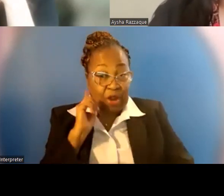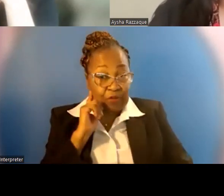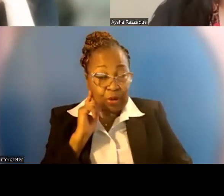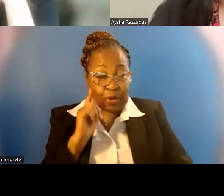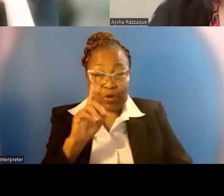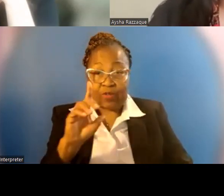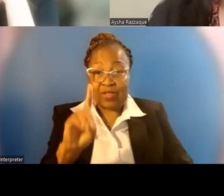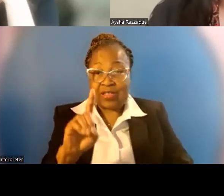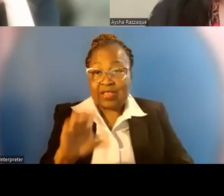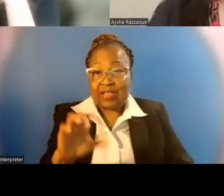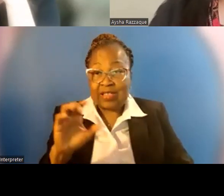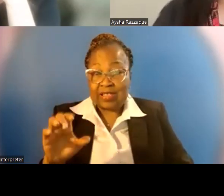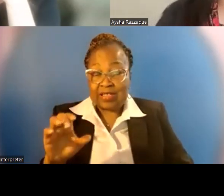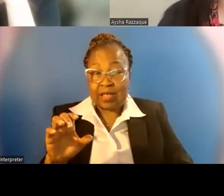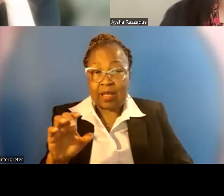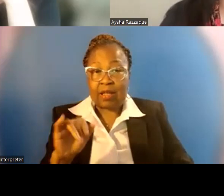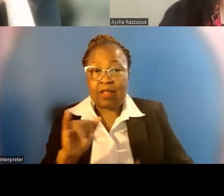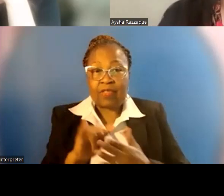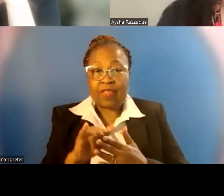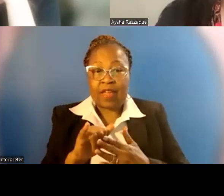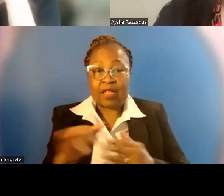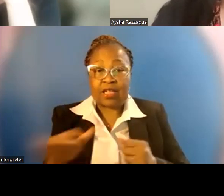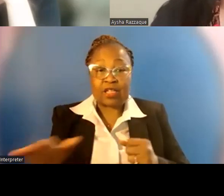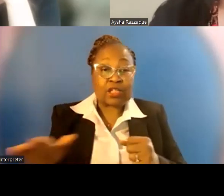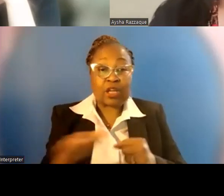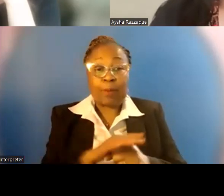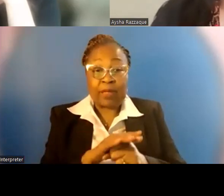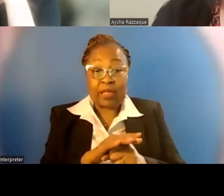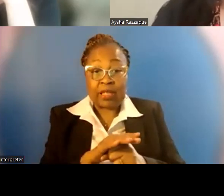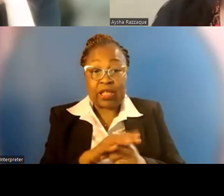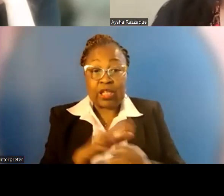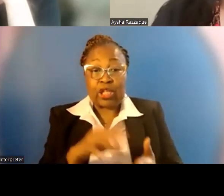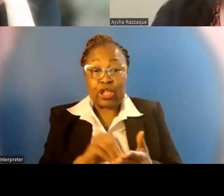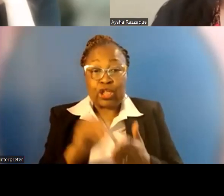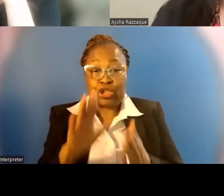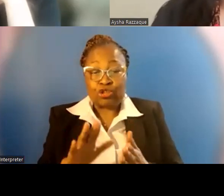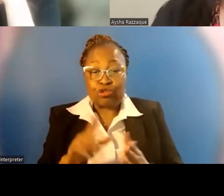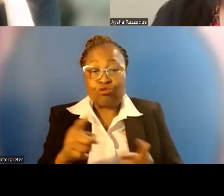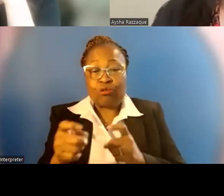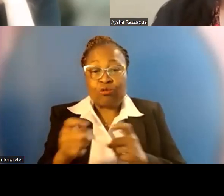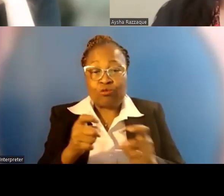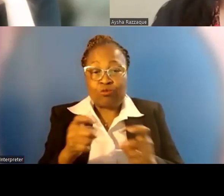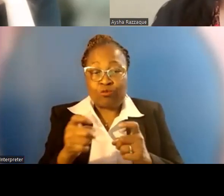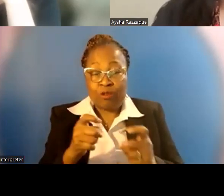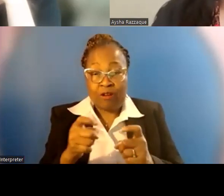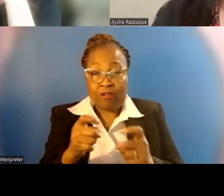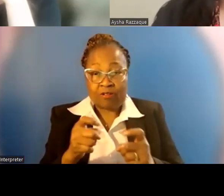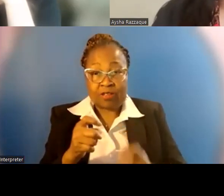that is completely student-run which was, which is just awesome.